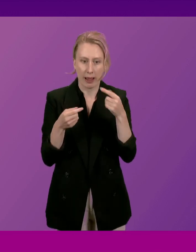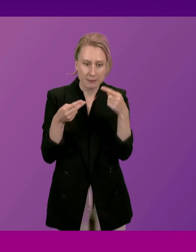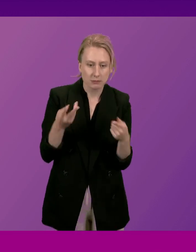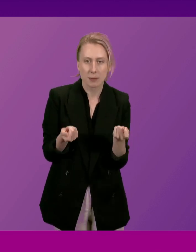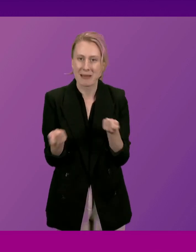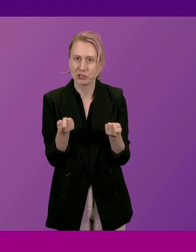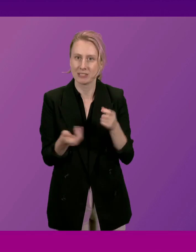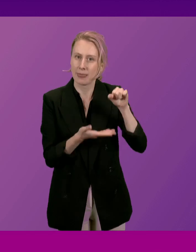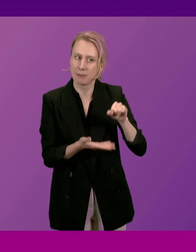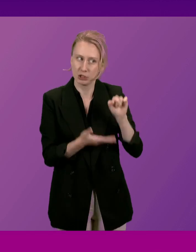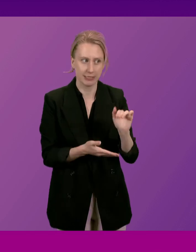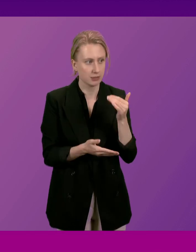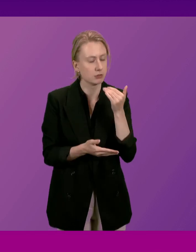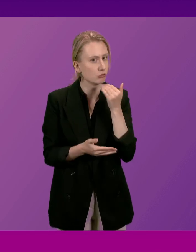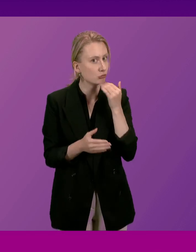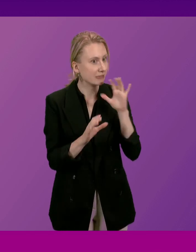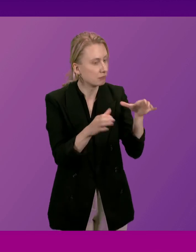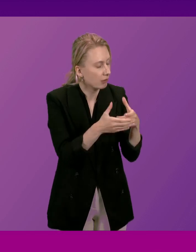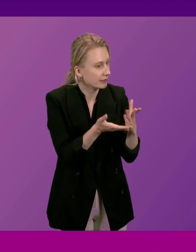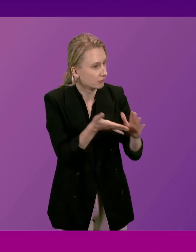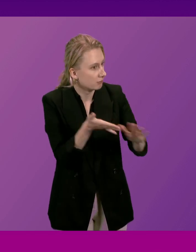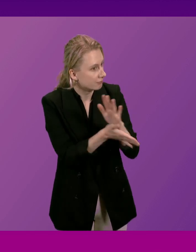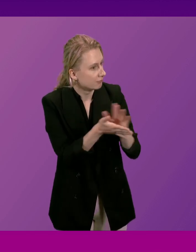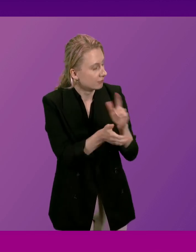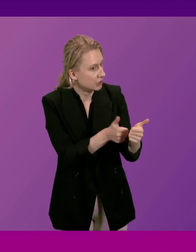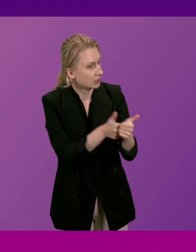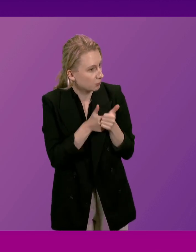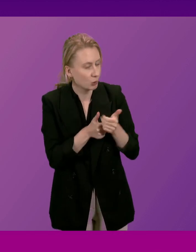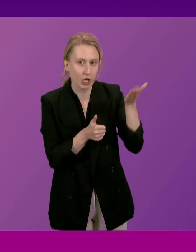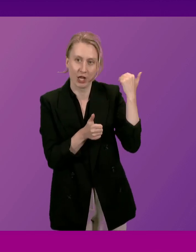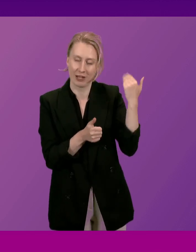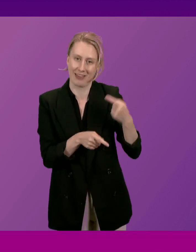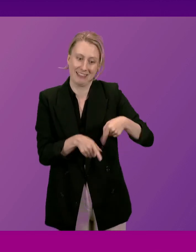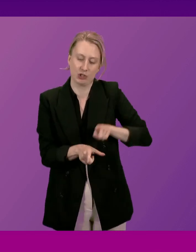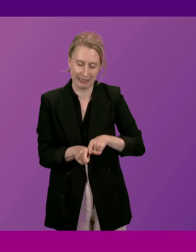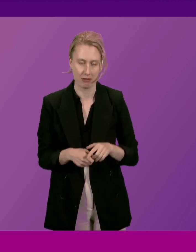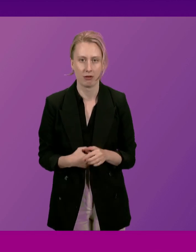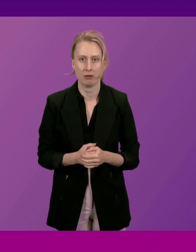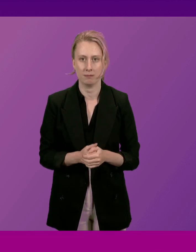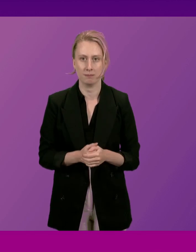which I was pleased that the Green Party was able to support. We have added to that